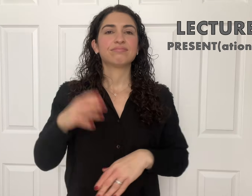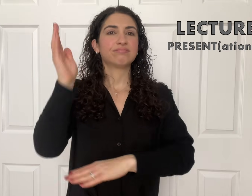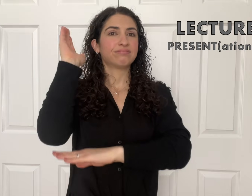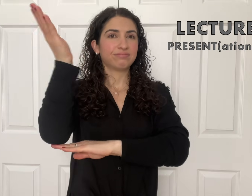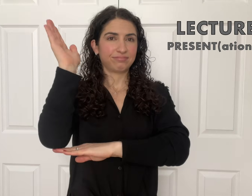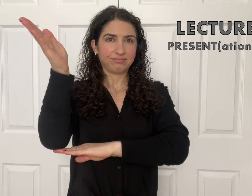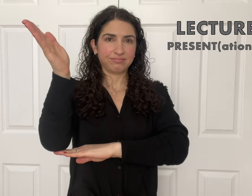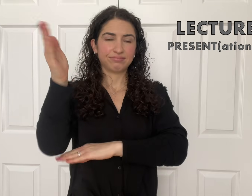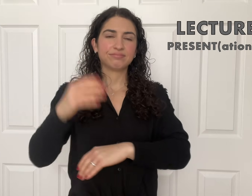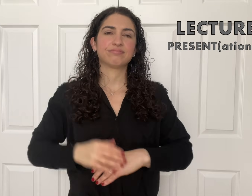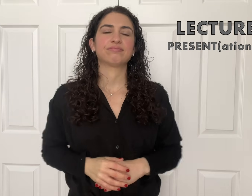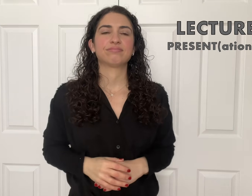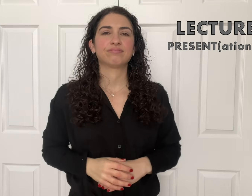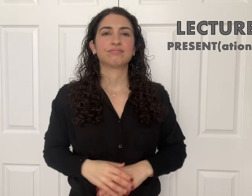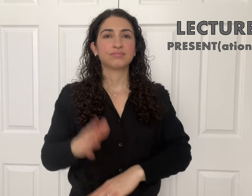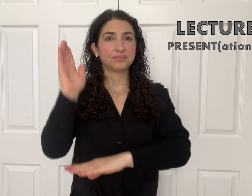Lecture.